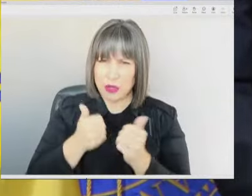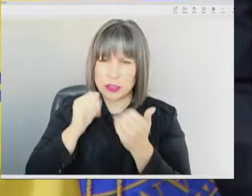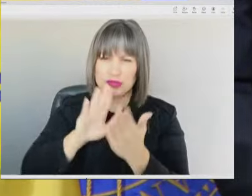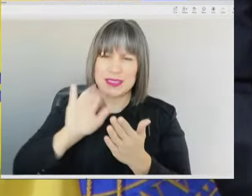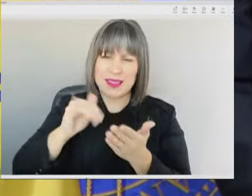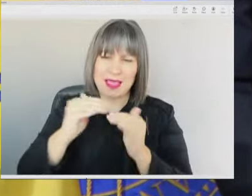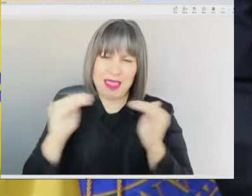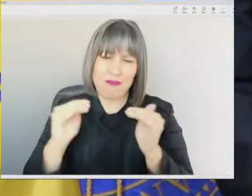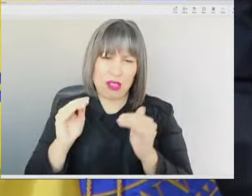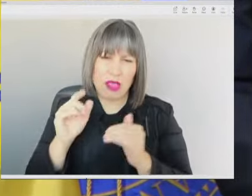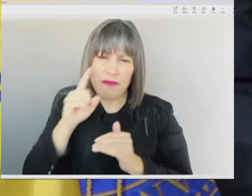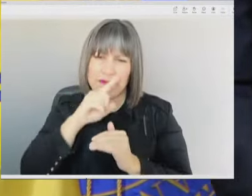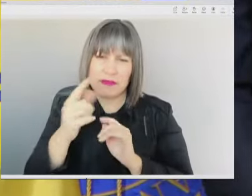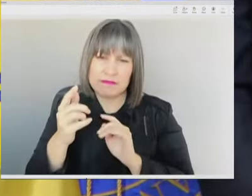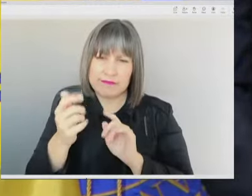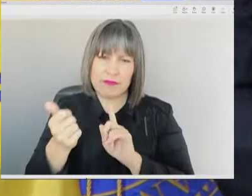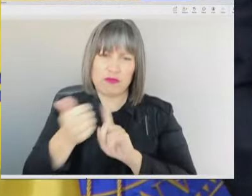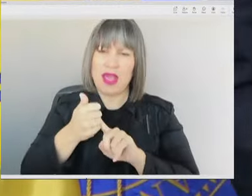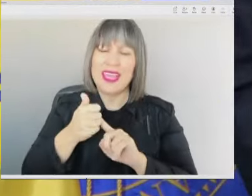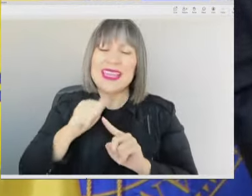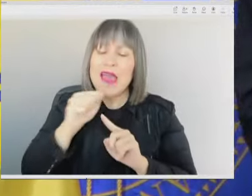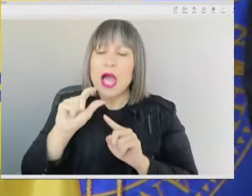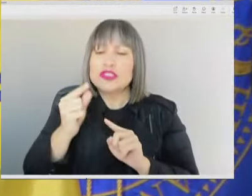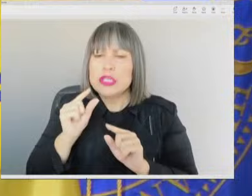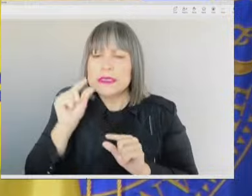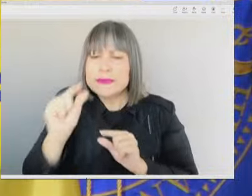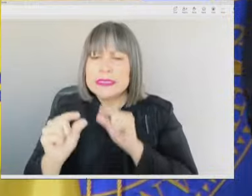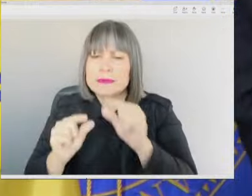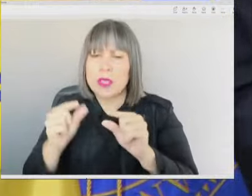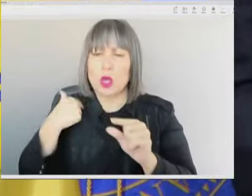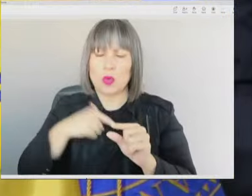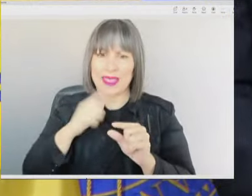just going to be piecemeal. We definitely have to put it on the radar screen for you in the media,